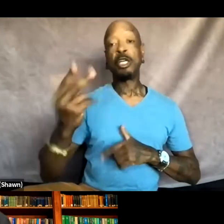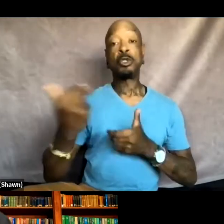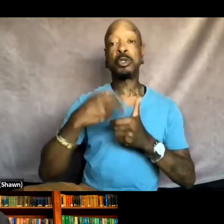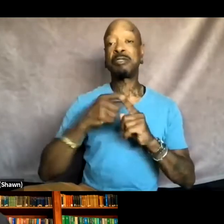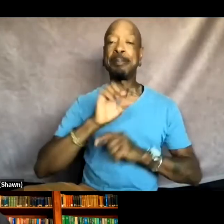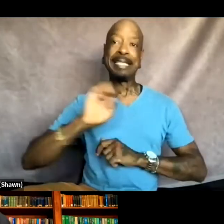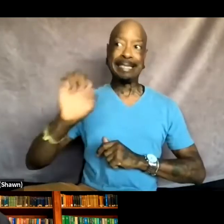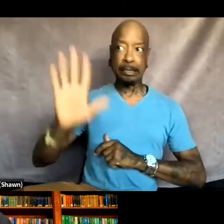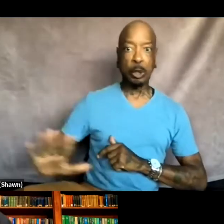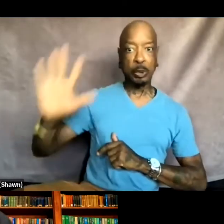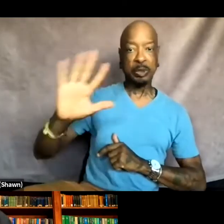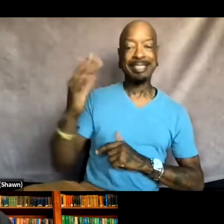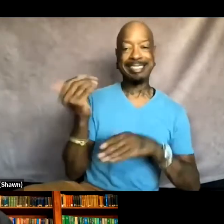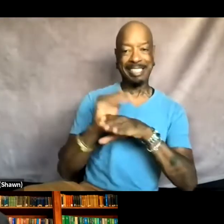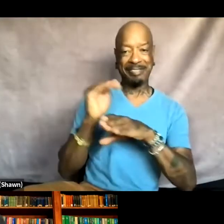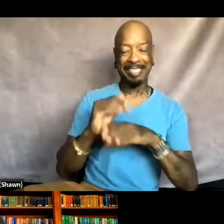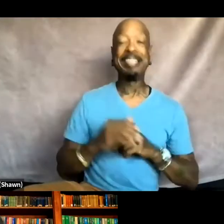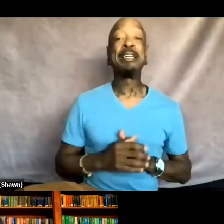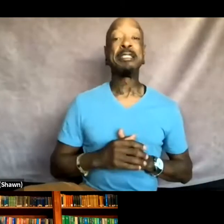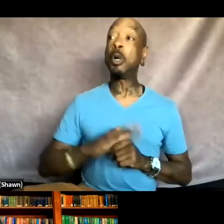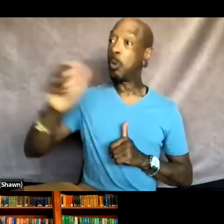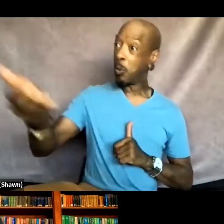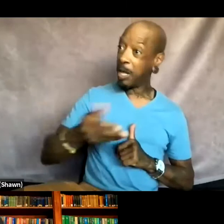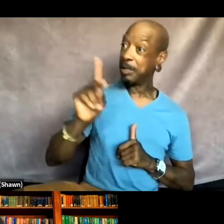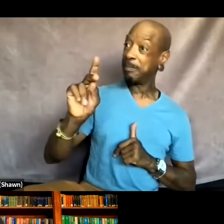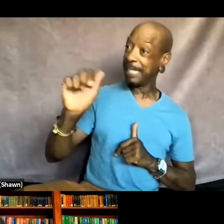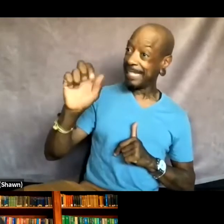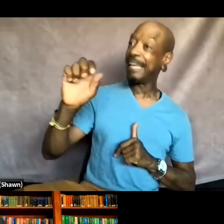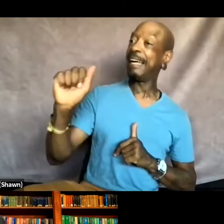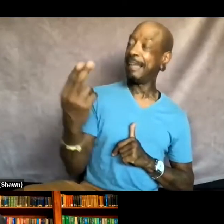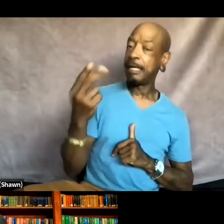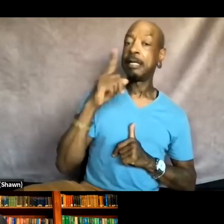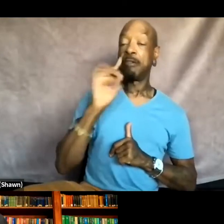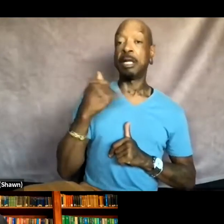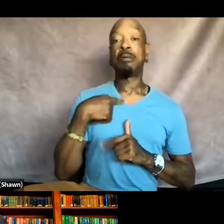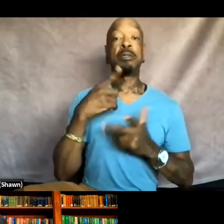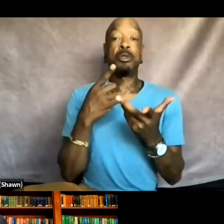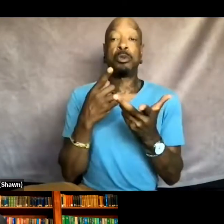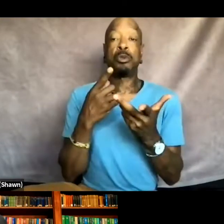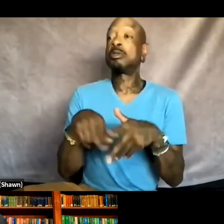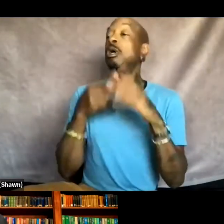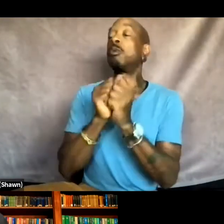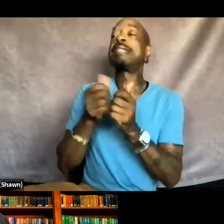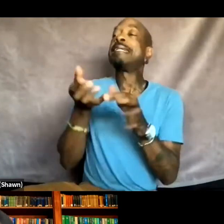Keah welcome and first of all I just like to get started with a simple question how are you doing this evening.